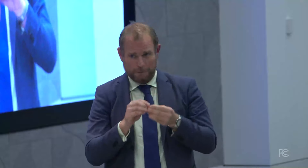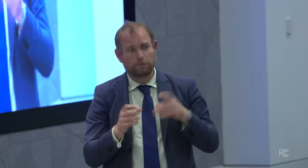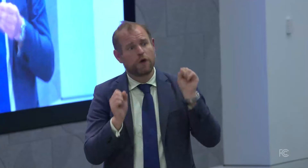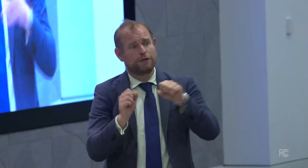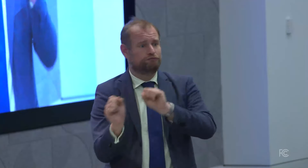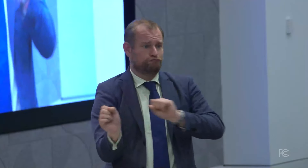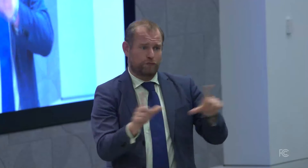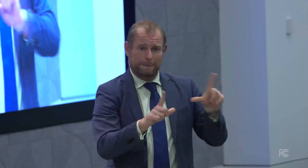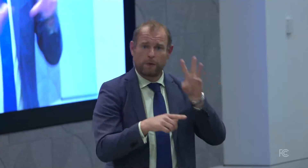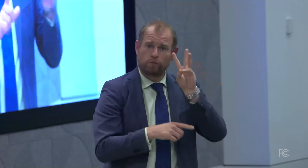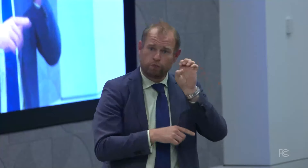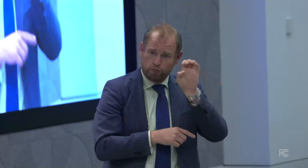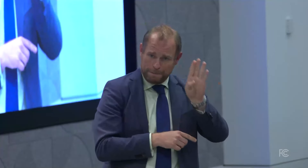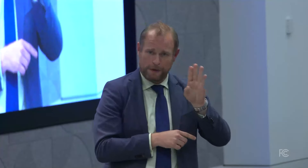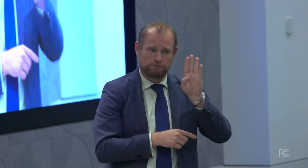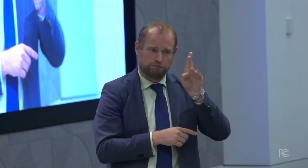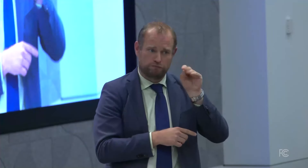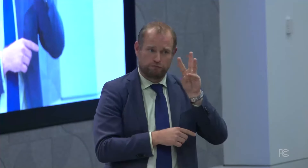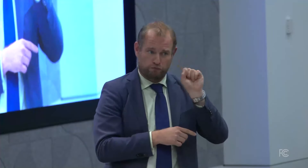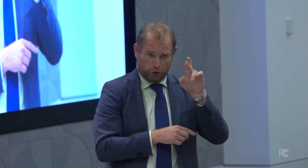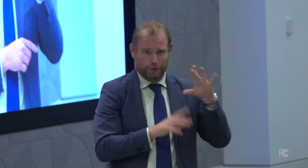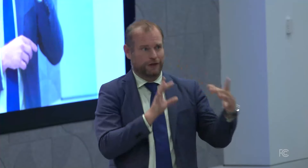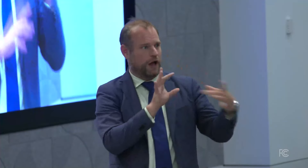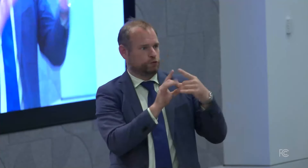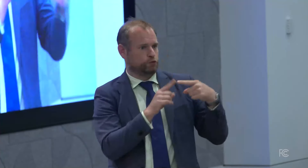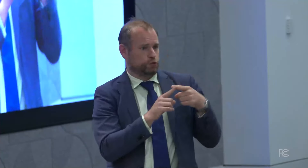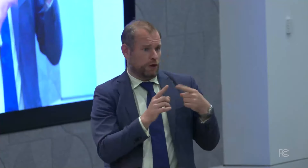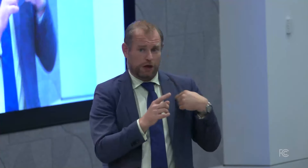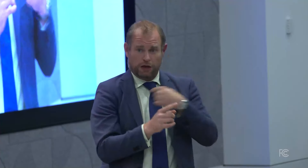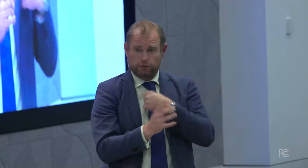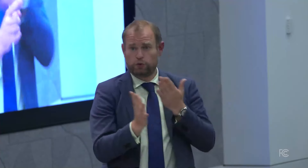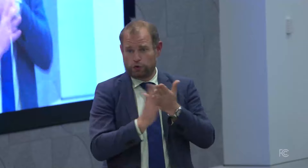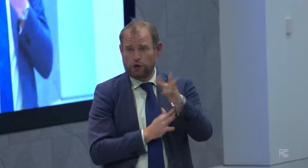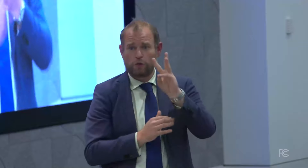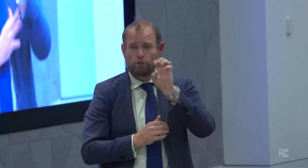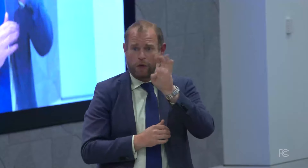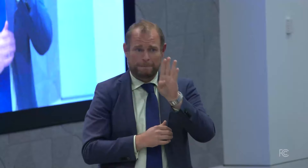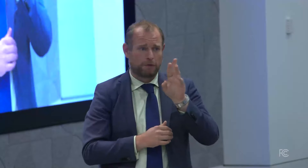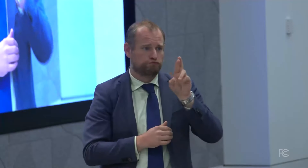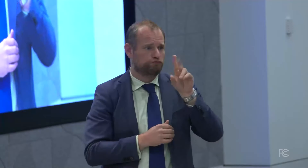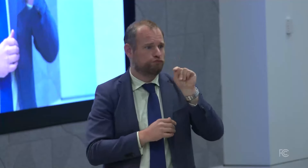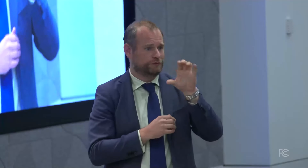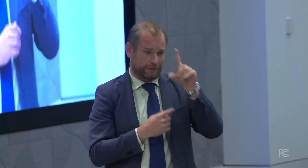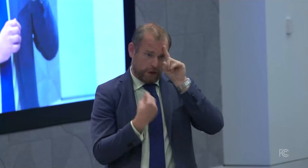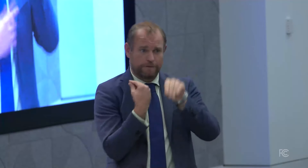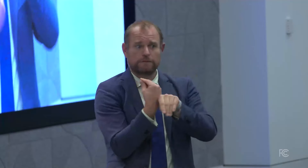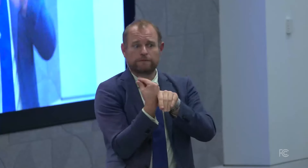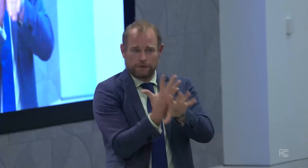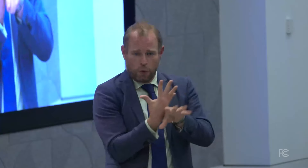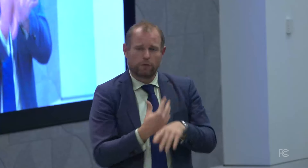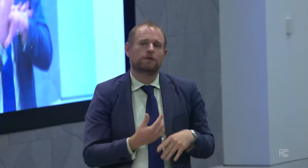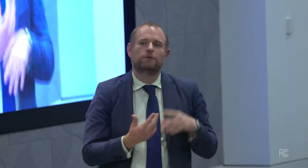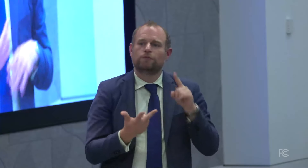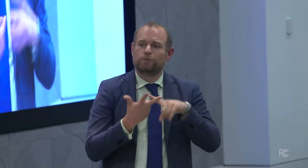AND FOR EXAMPLE, PEOPLE CAN REACH OUT TO US AT THE FCC THROUGH VIDEOPHONE. WITH A NUMBER.